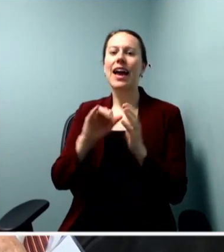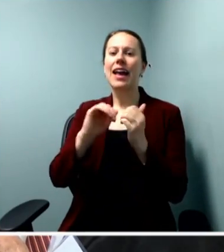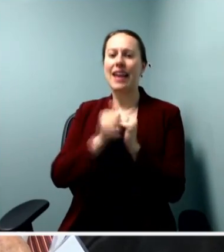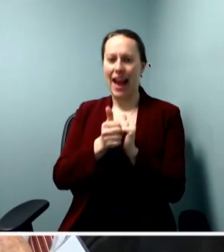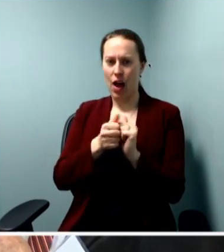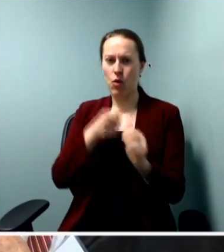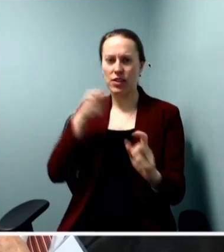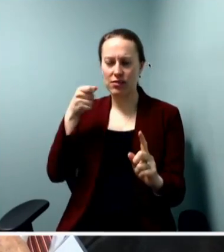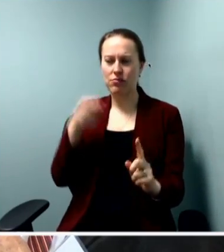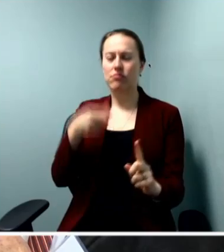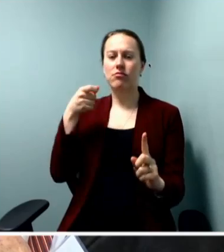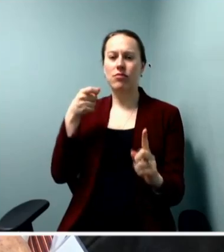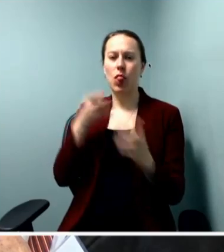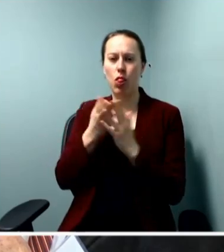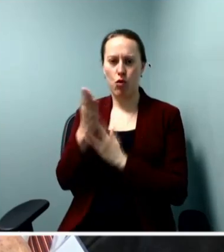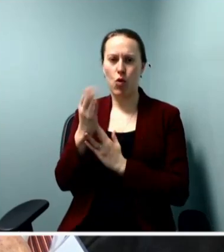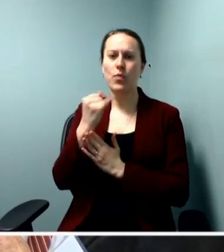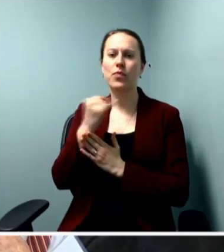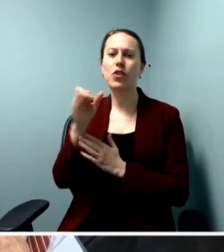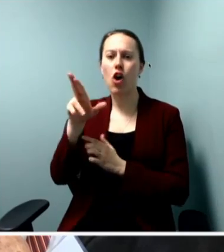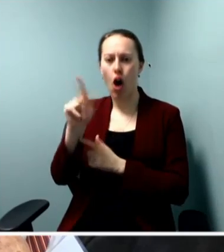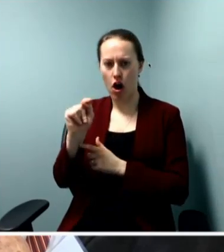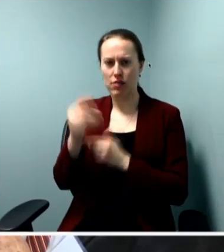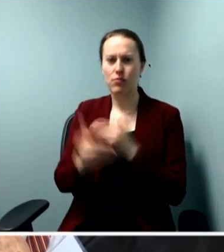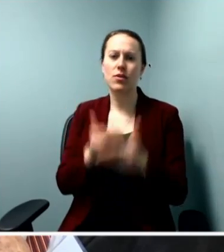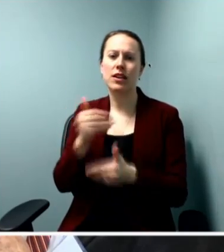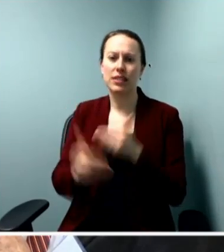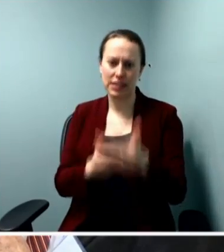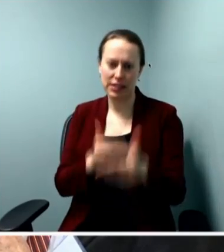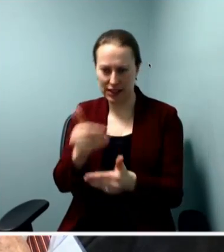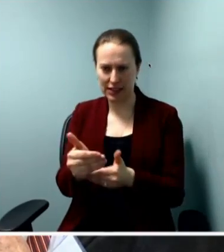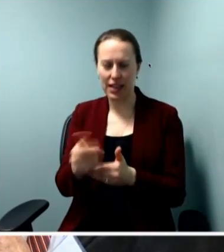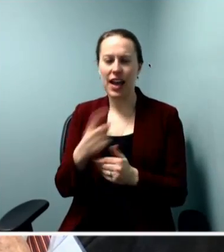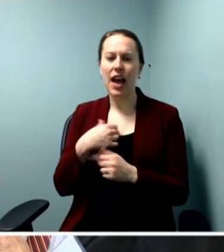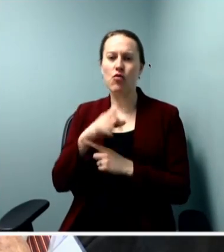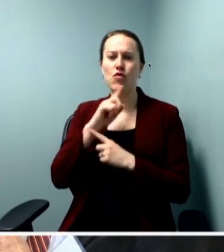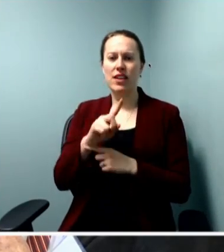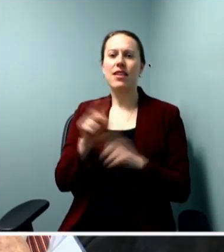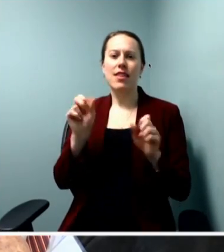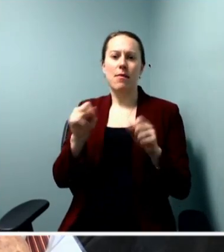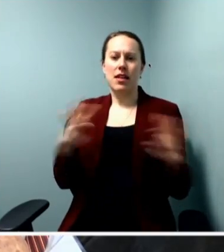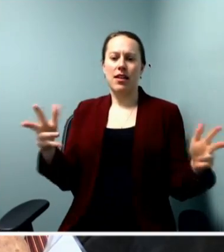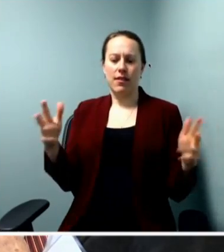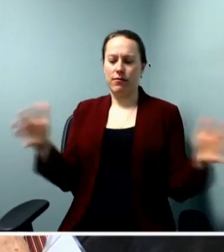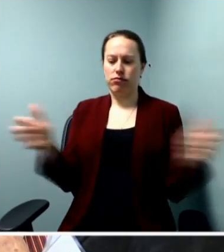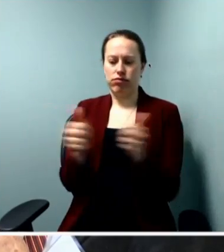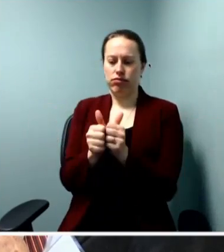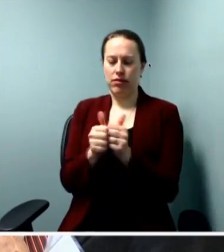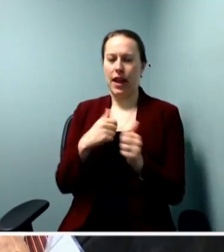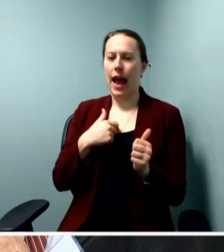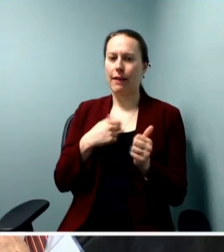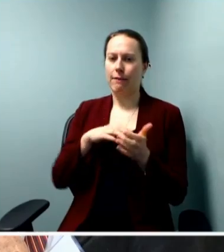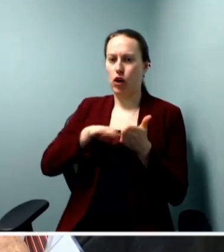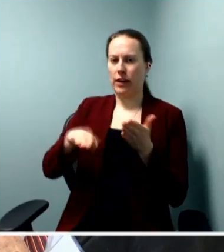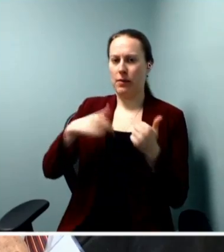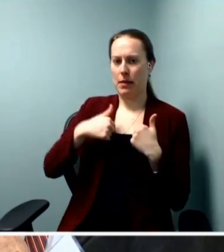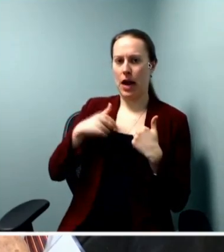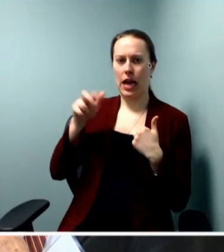And how there really is a marriage between the two. Ability-- and forgive me for my hearing, but I never hear the word disability.